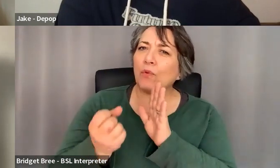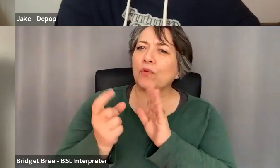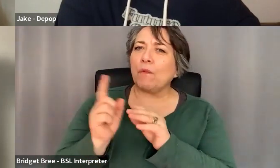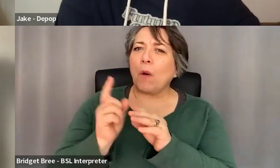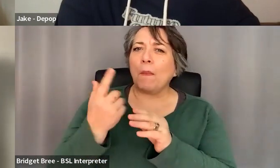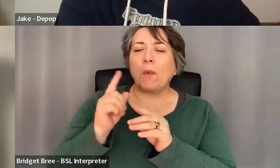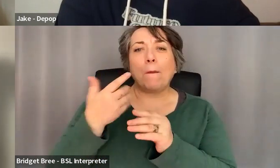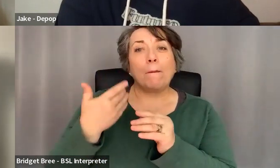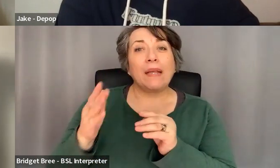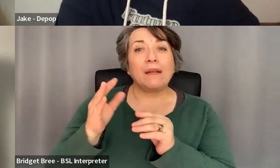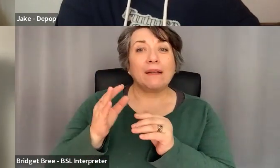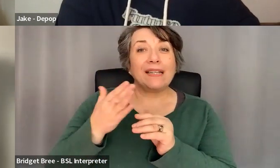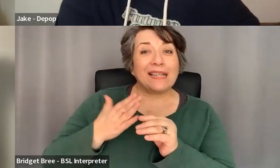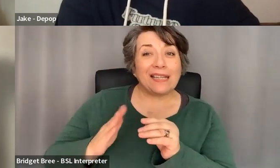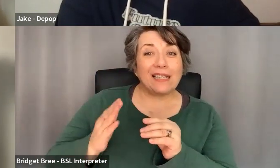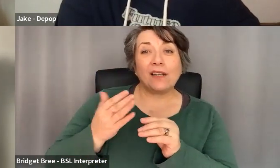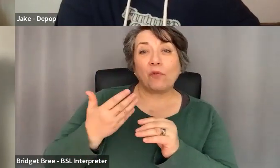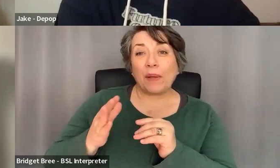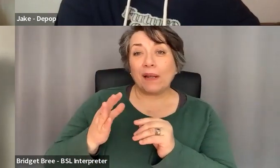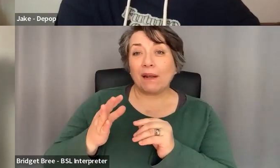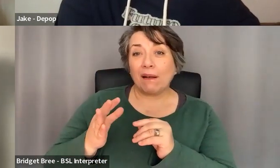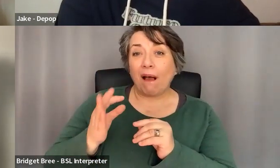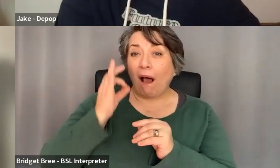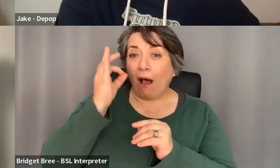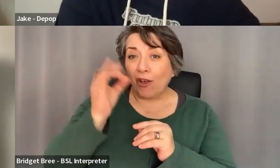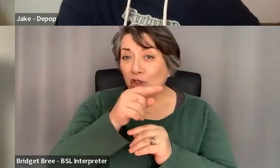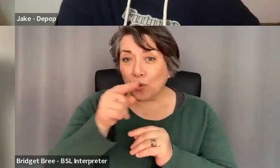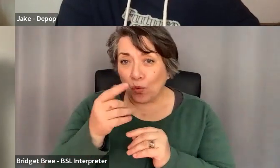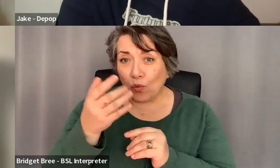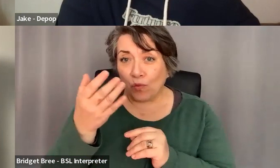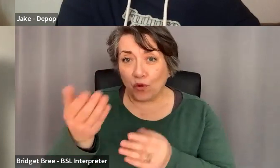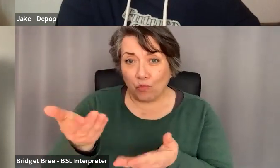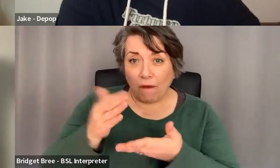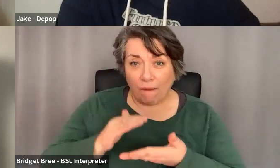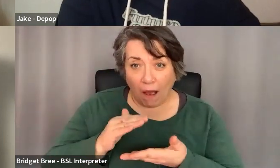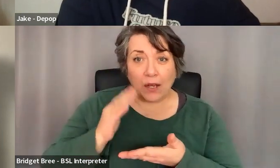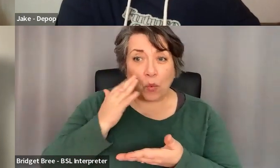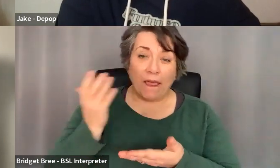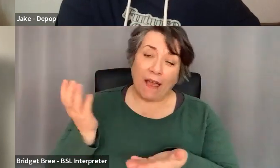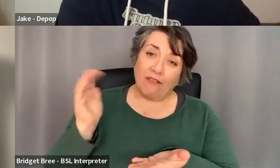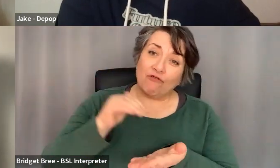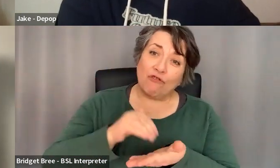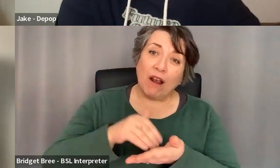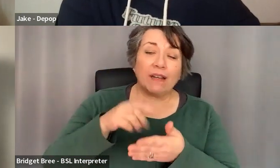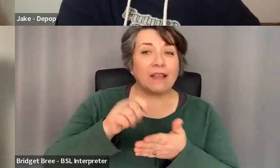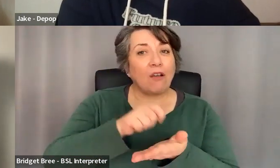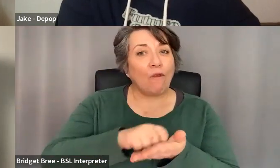of needed when they've come into the environment that that might have, you know, needed to have gone through? of things people have asked for or people have needed when they came into the environment